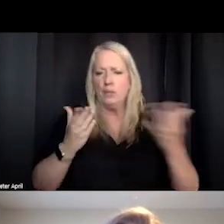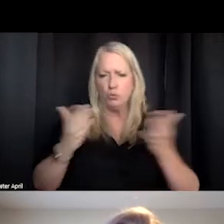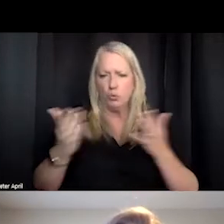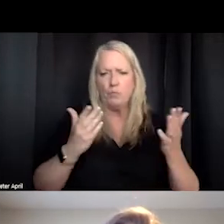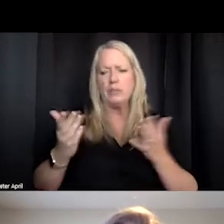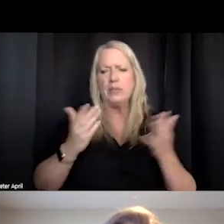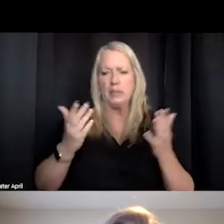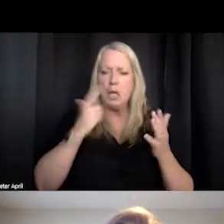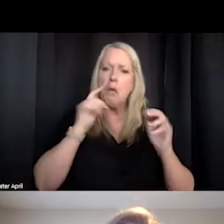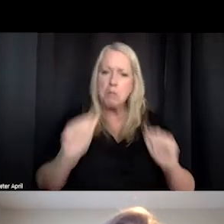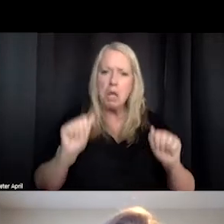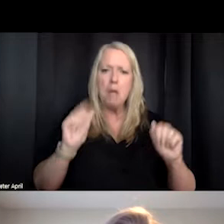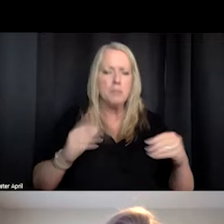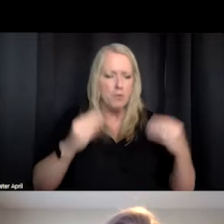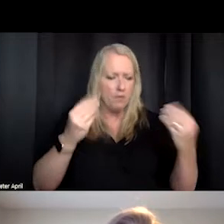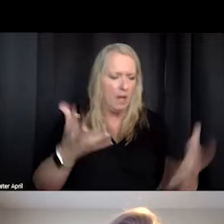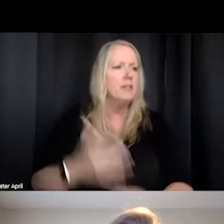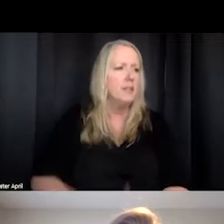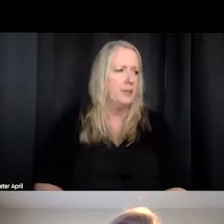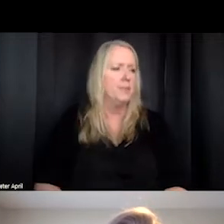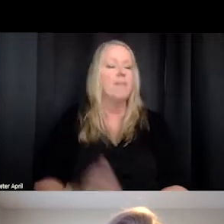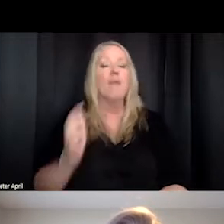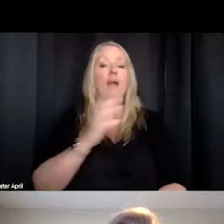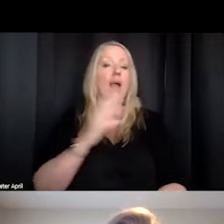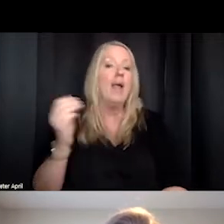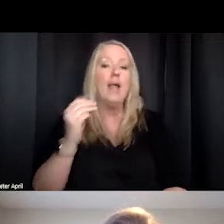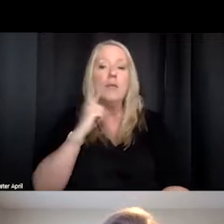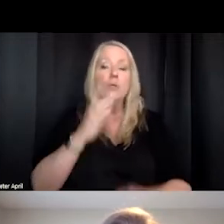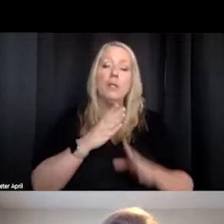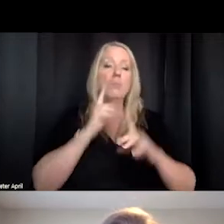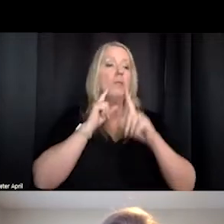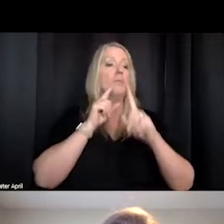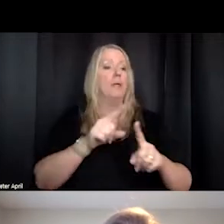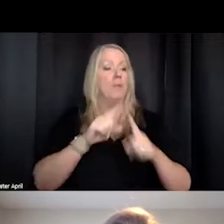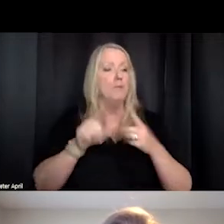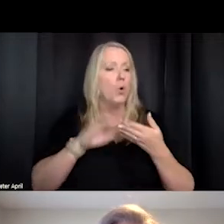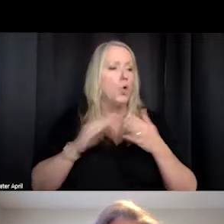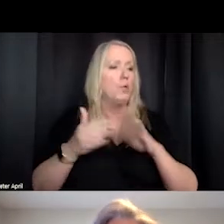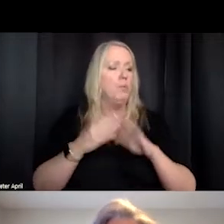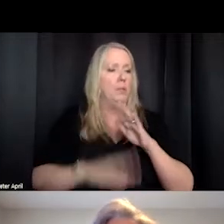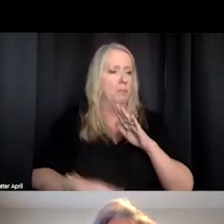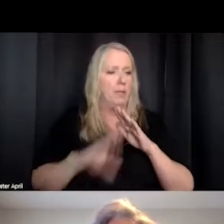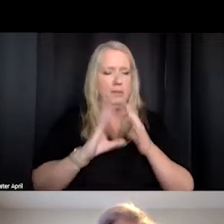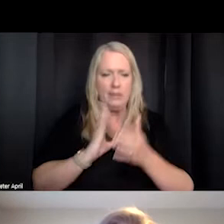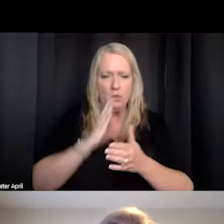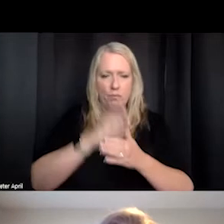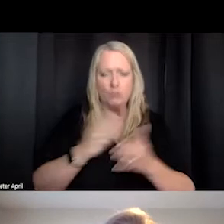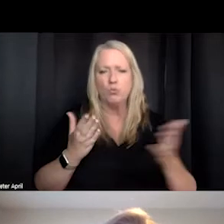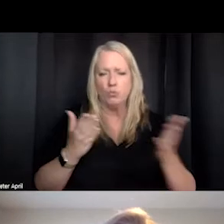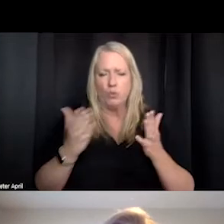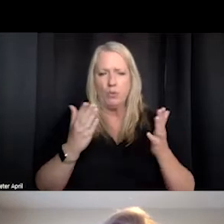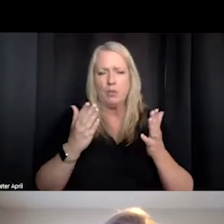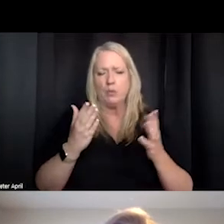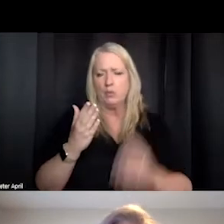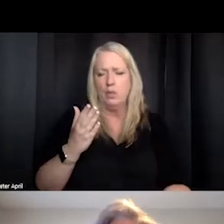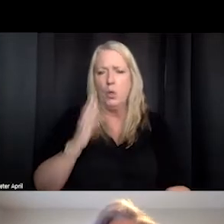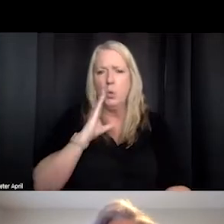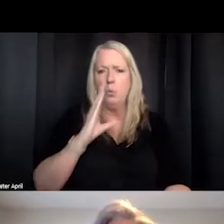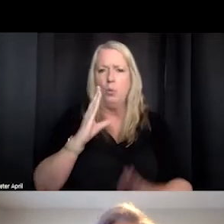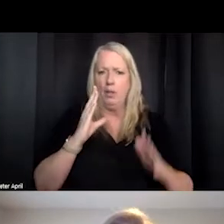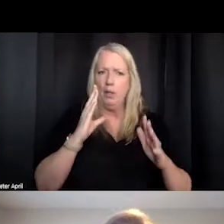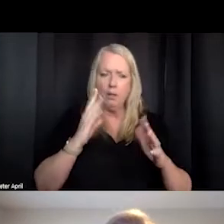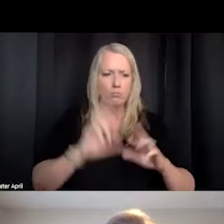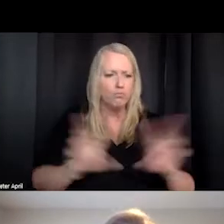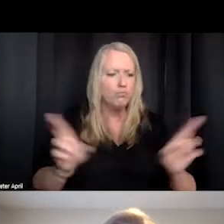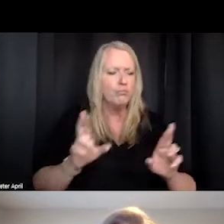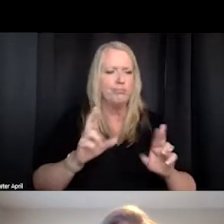PROVIDED. AND PROVIDE RAPID RESPONSE, INDIVIDUAL ASSESSMENT,